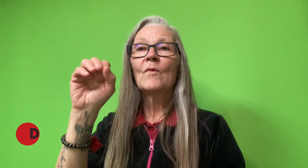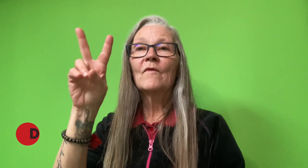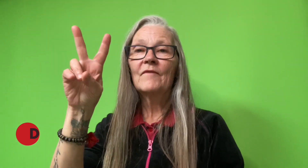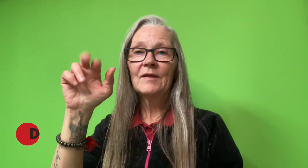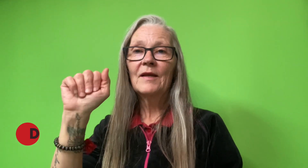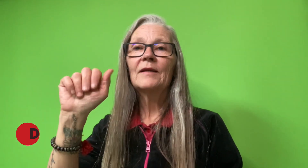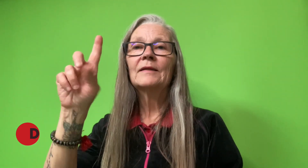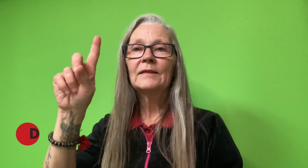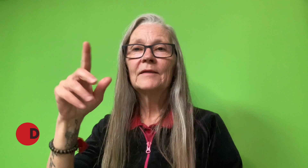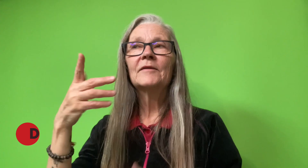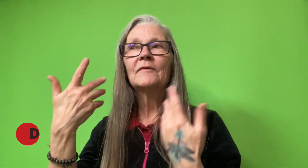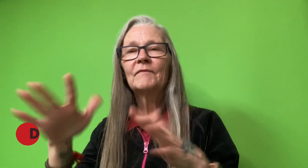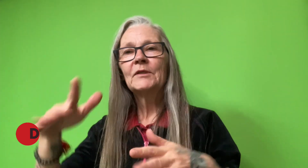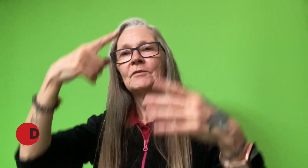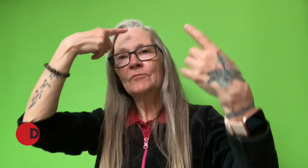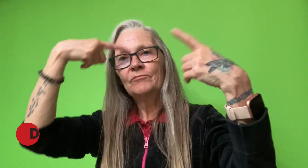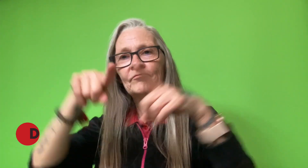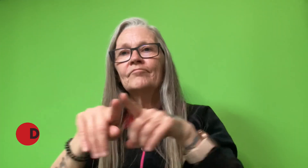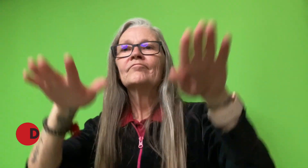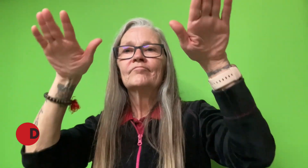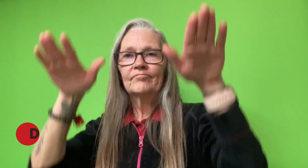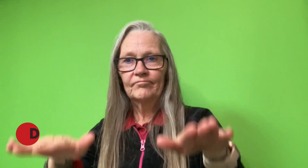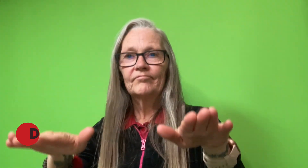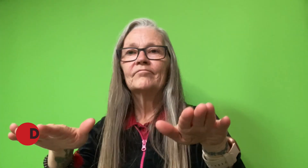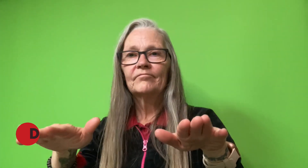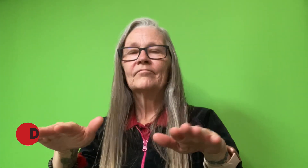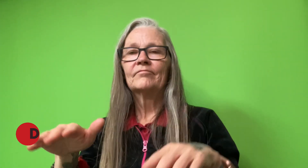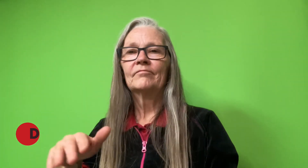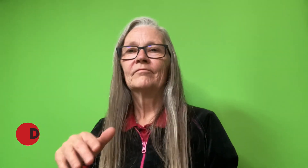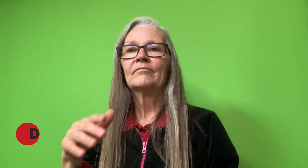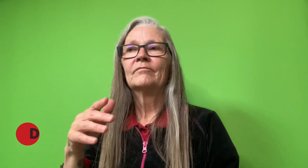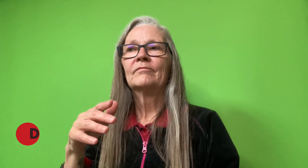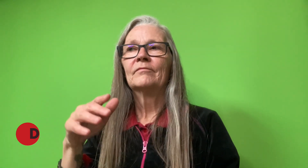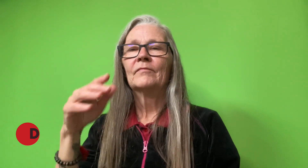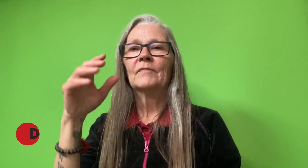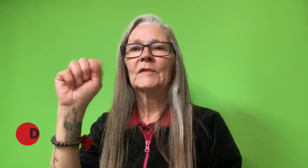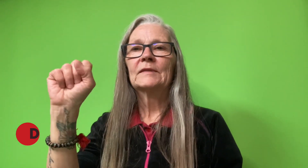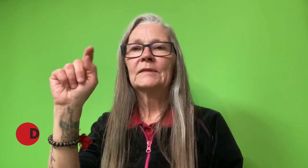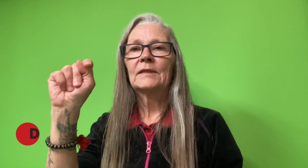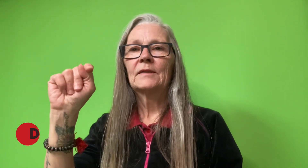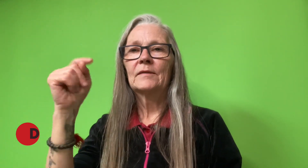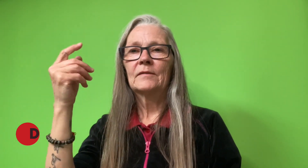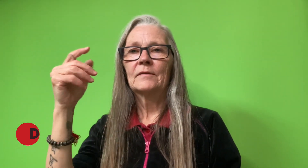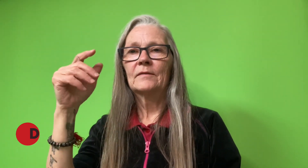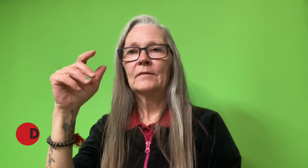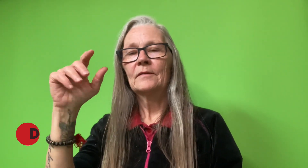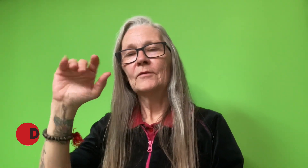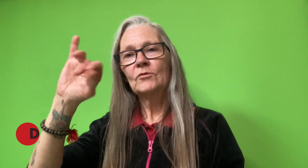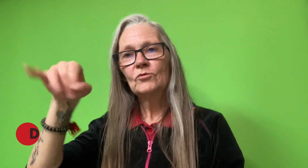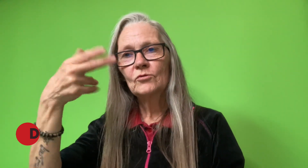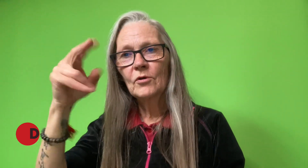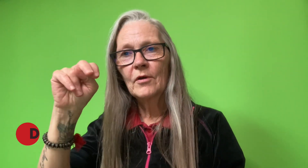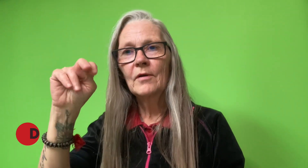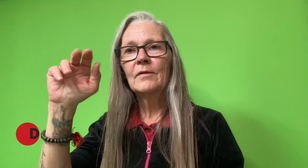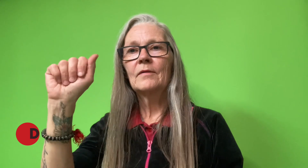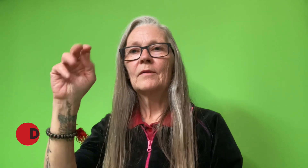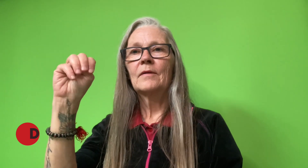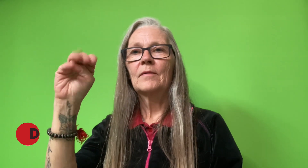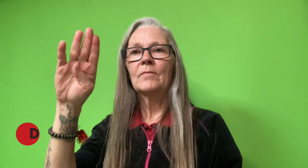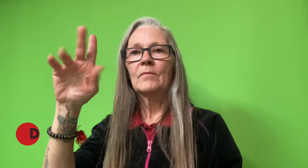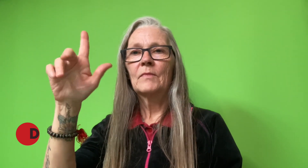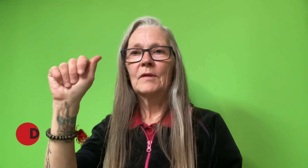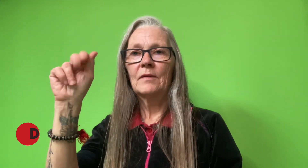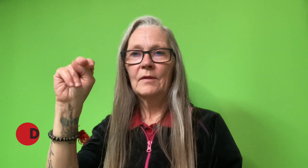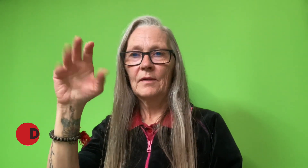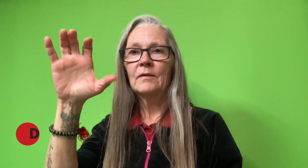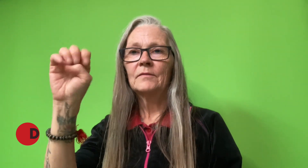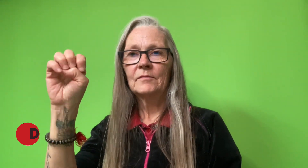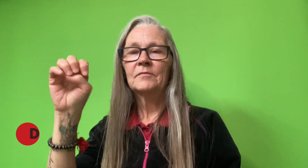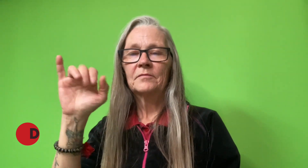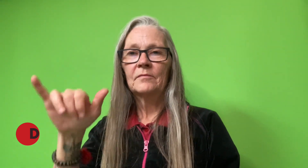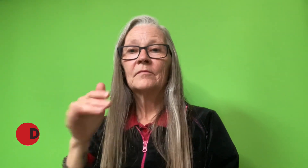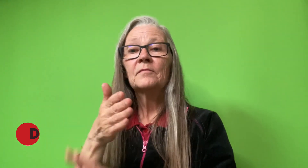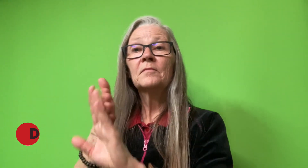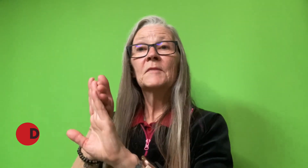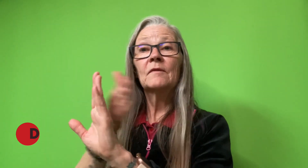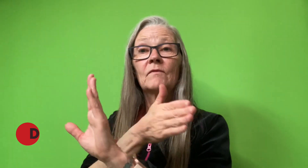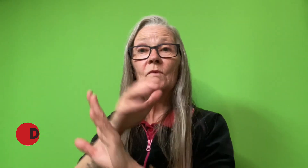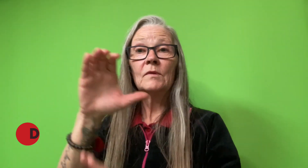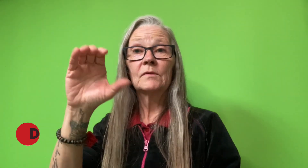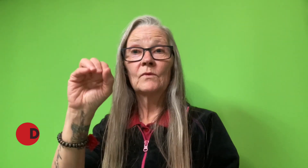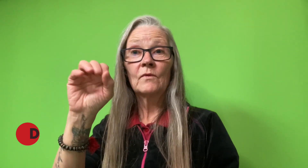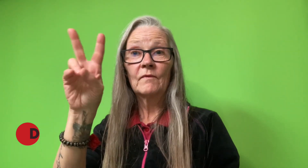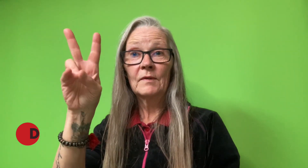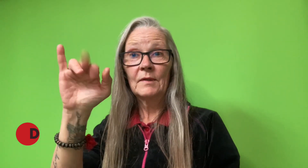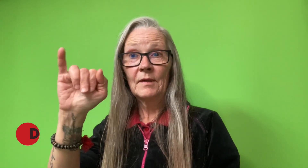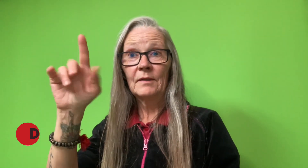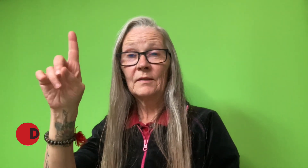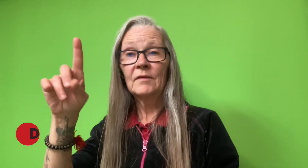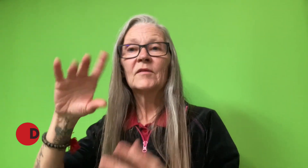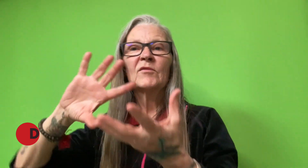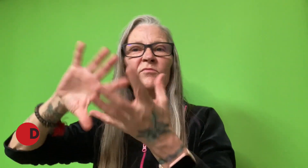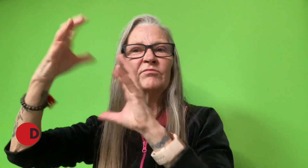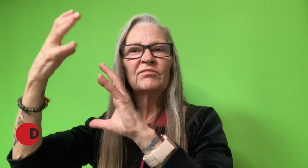OVAD settled with St. John Ambulance. Before COVID, it was chaotic not having